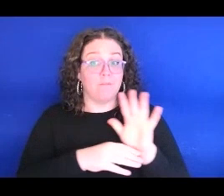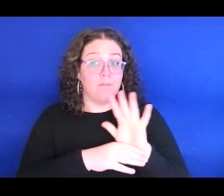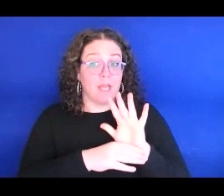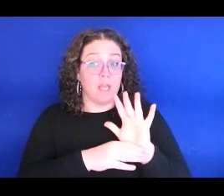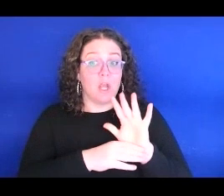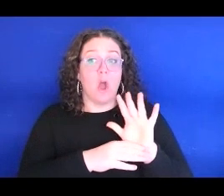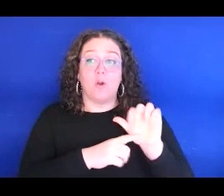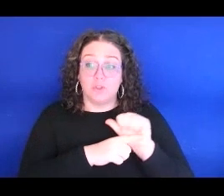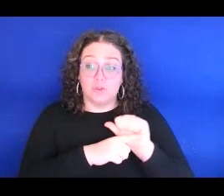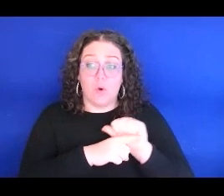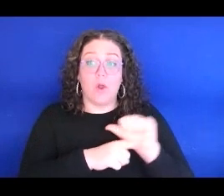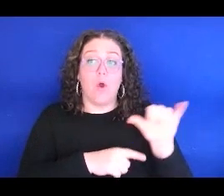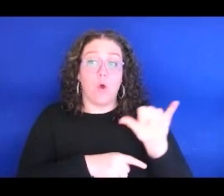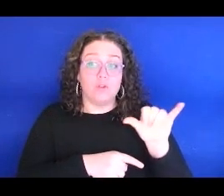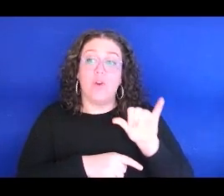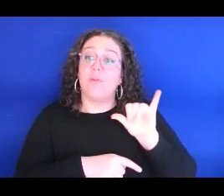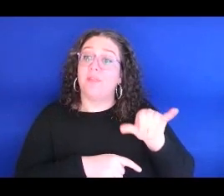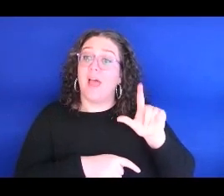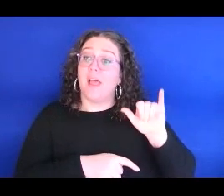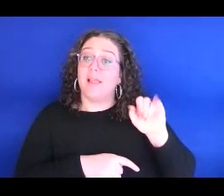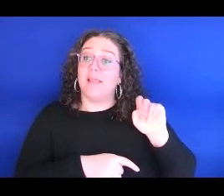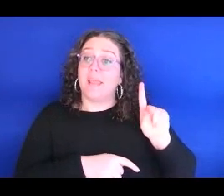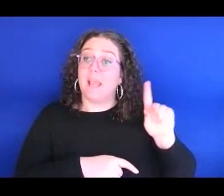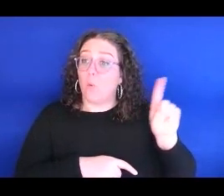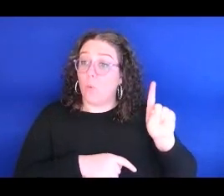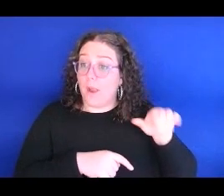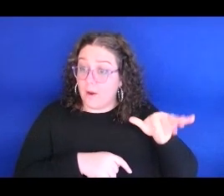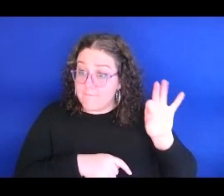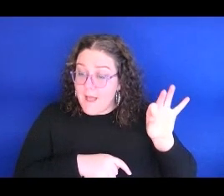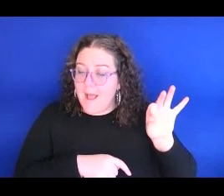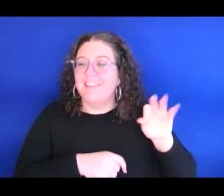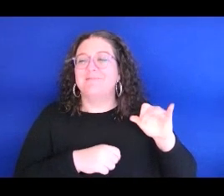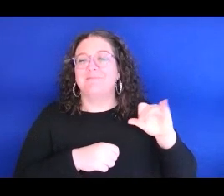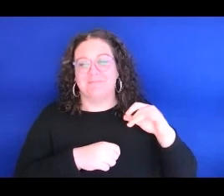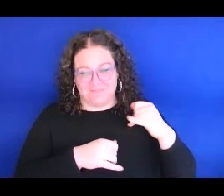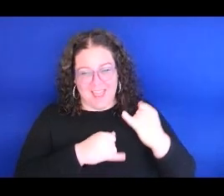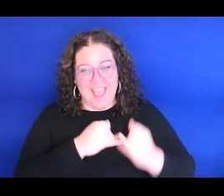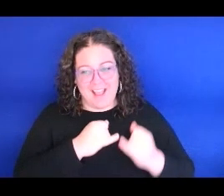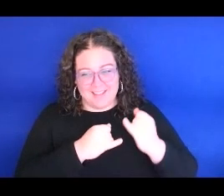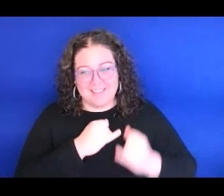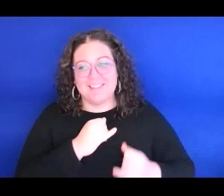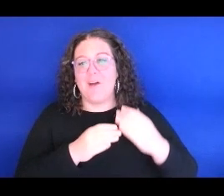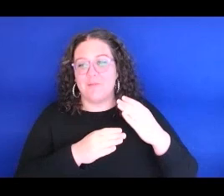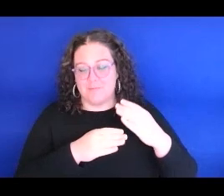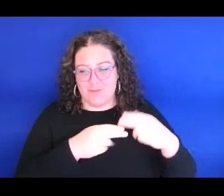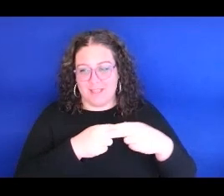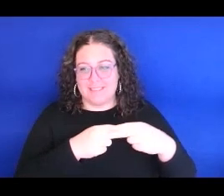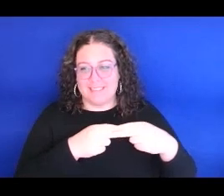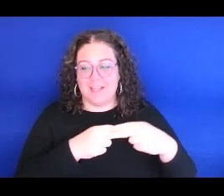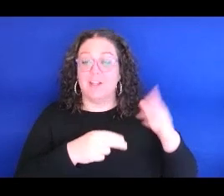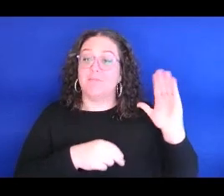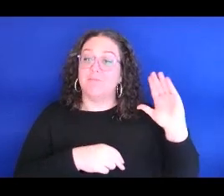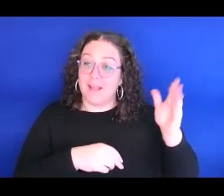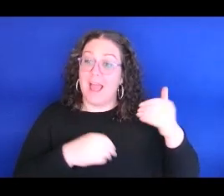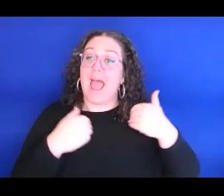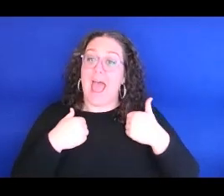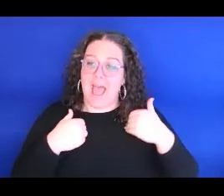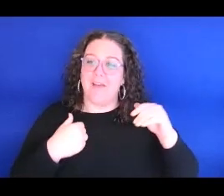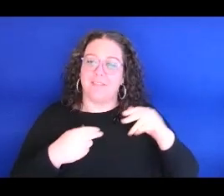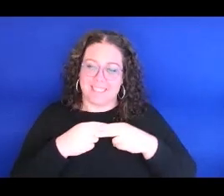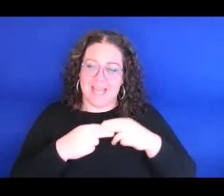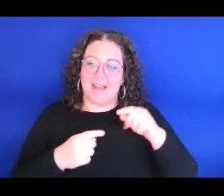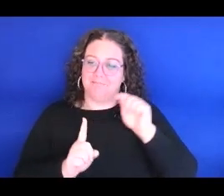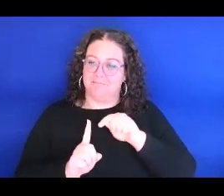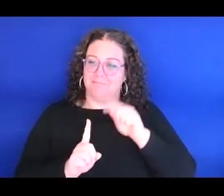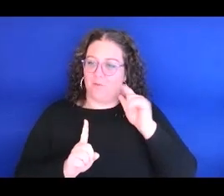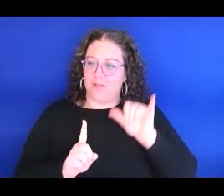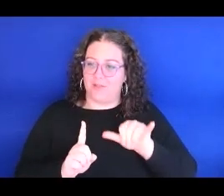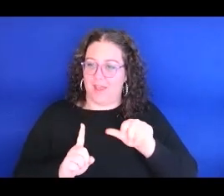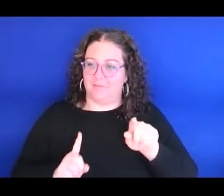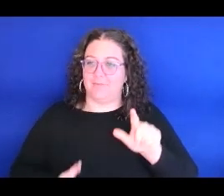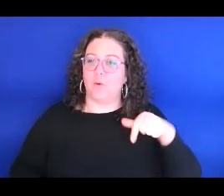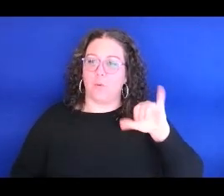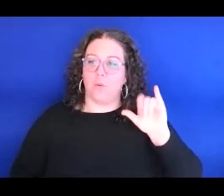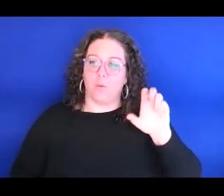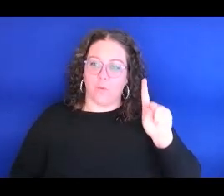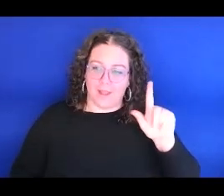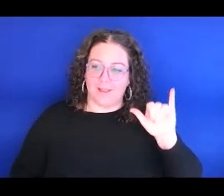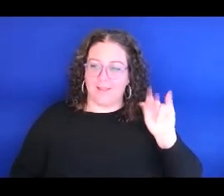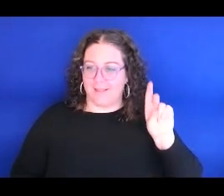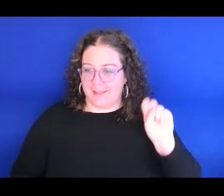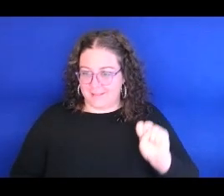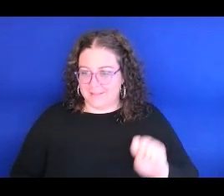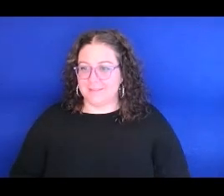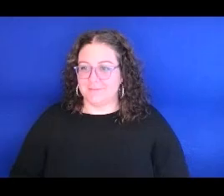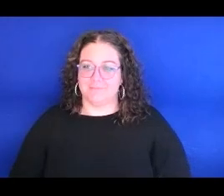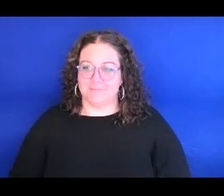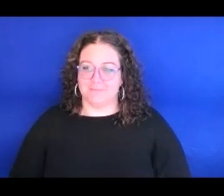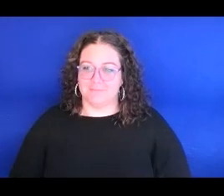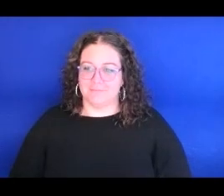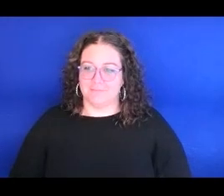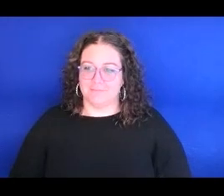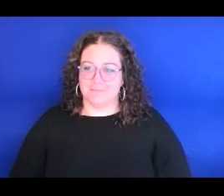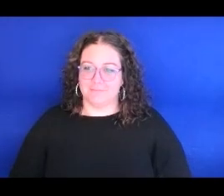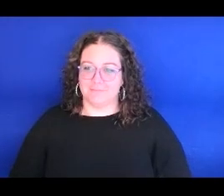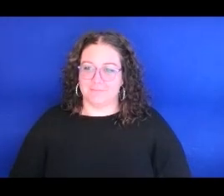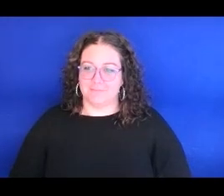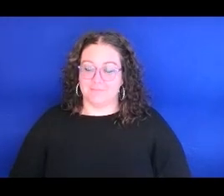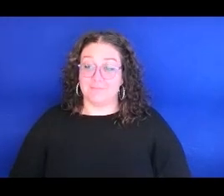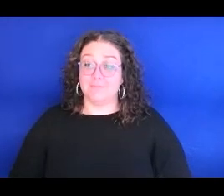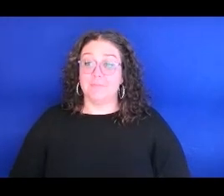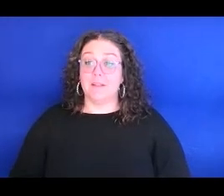link to the tutorial on the Quick Links slide at the end of this presentation.